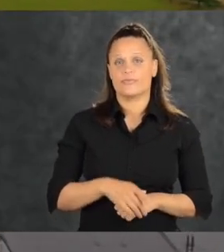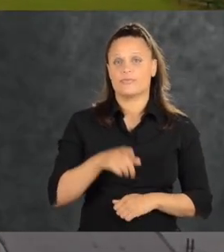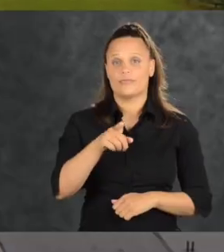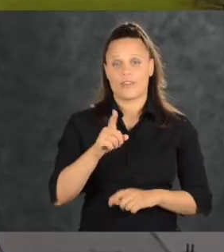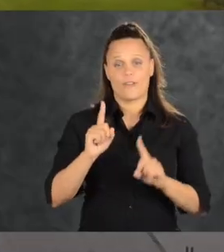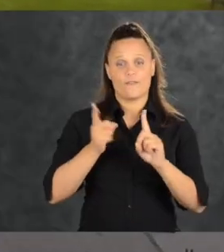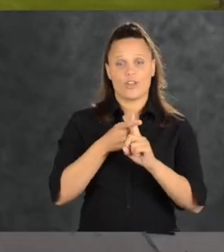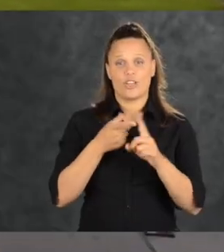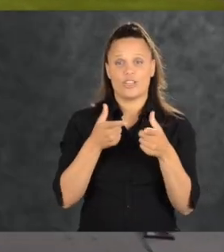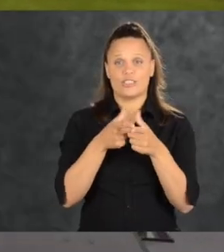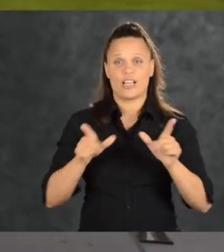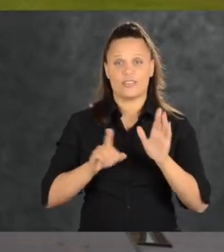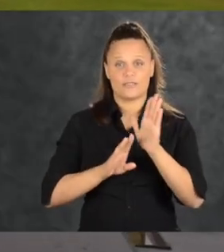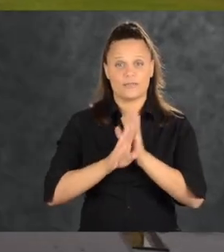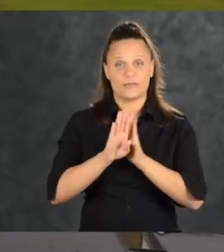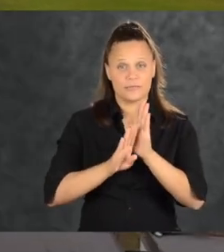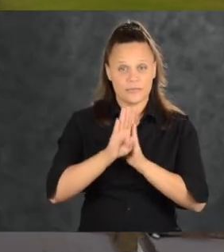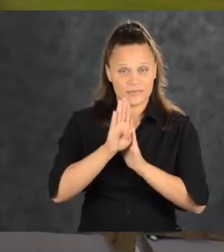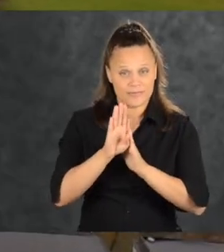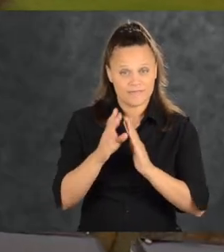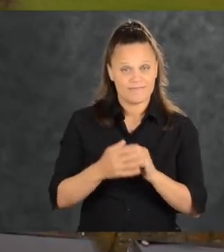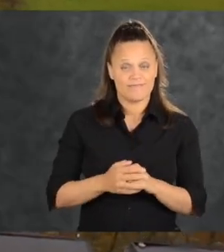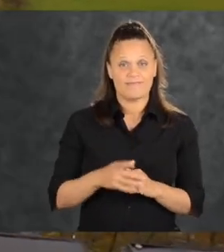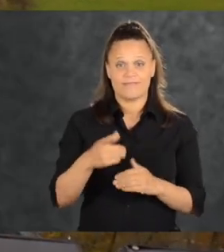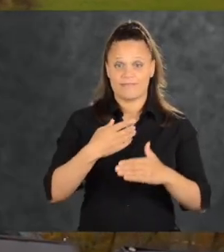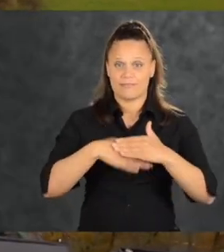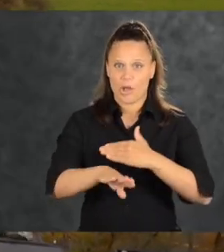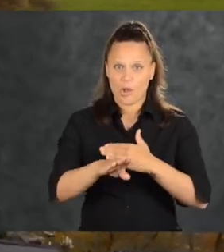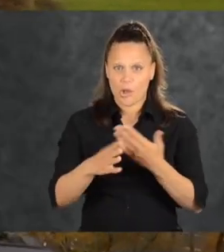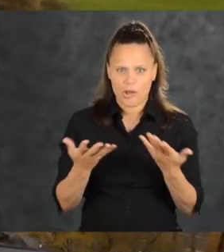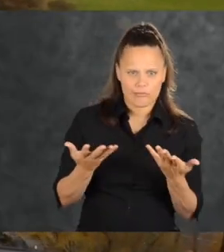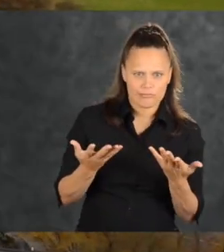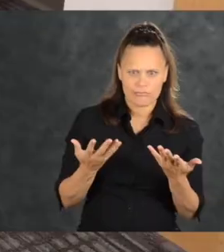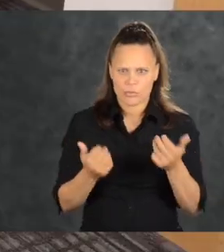and work as a State employee. Outdoor shot of the golden statue at top the State Capital building. I